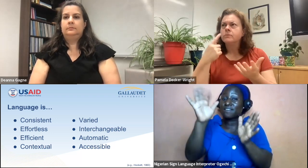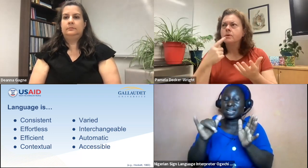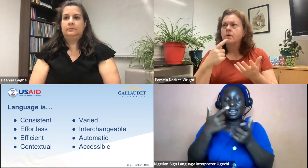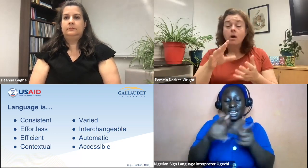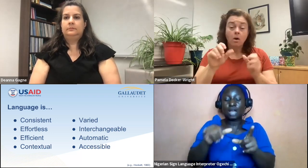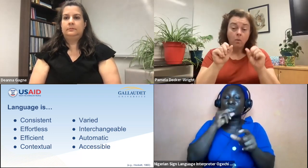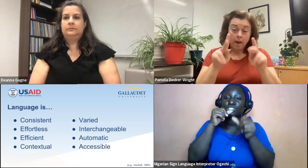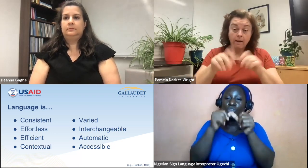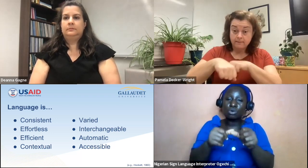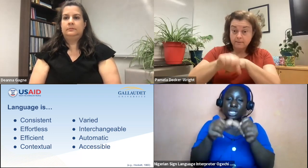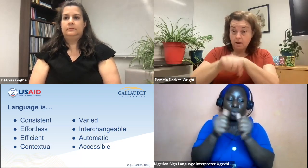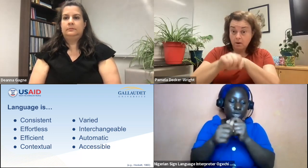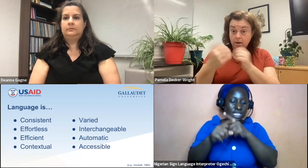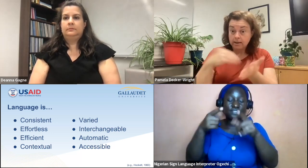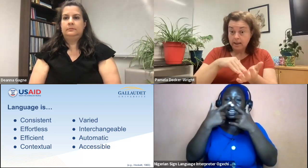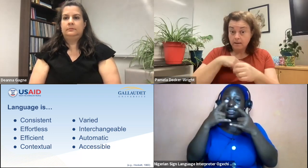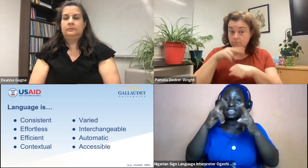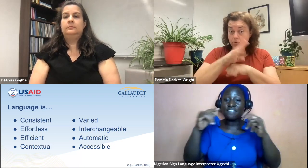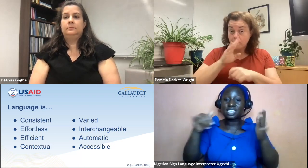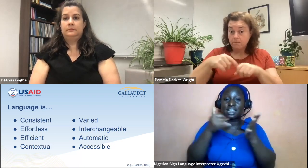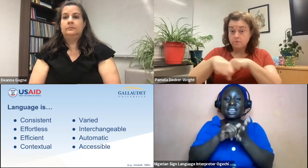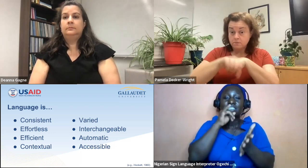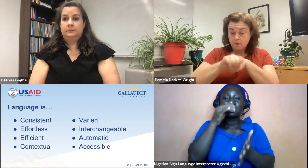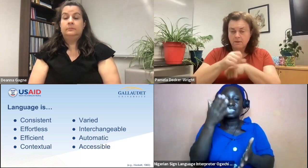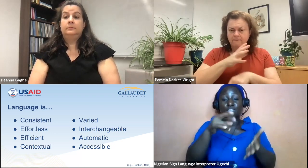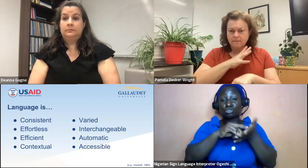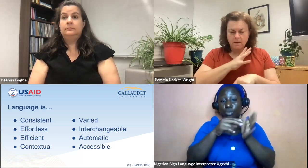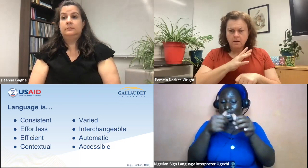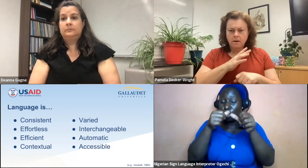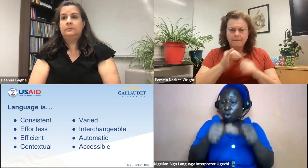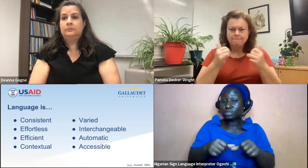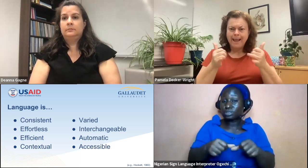and what we mean by that. Again, I'm going to use the analogy of football.